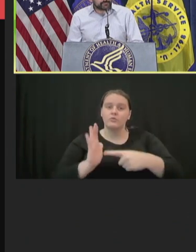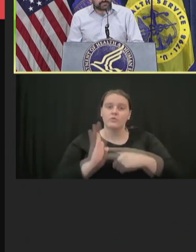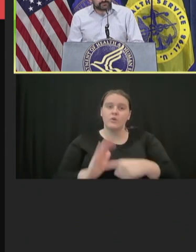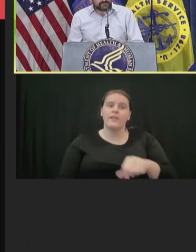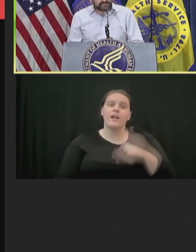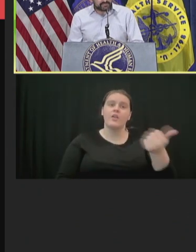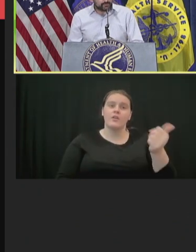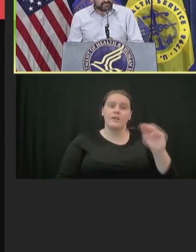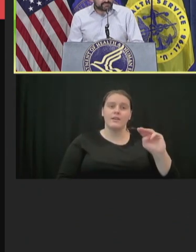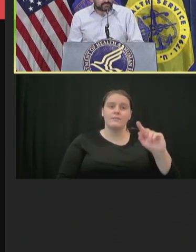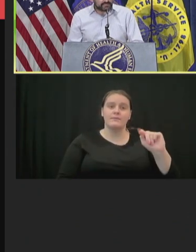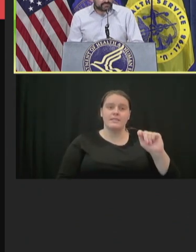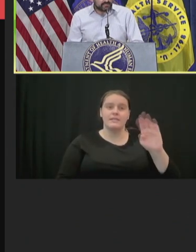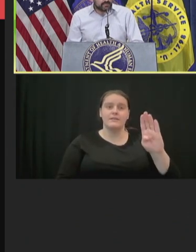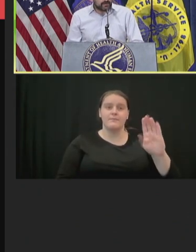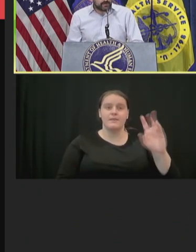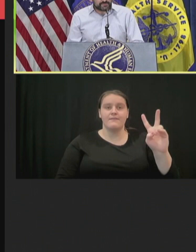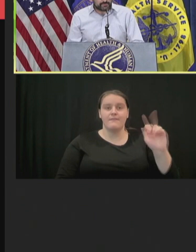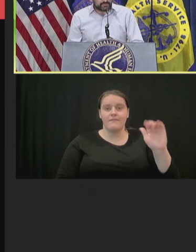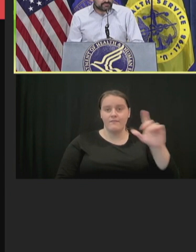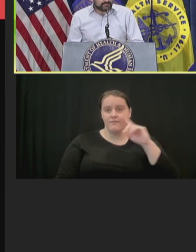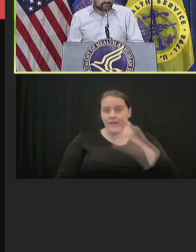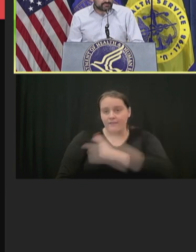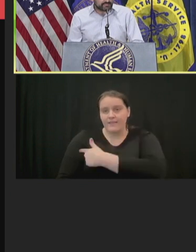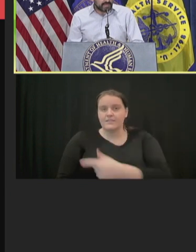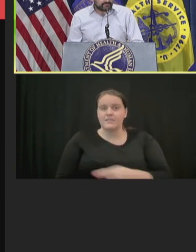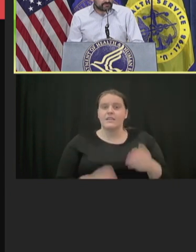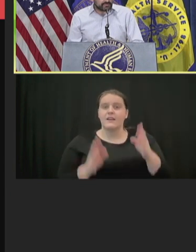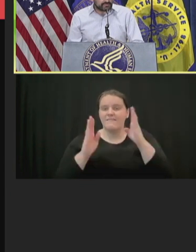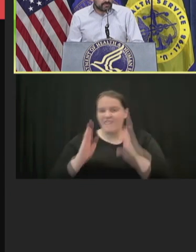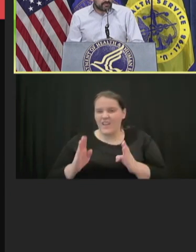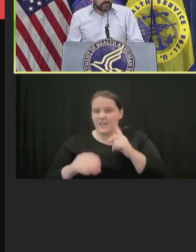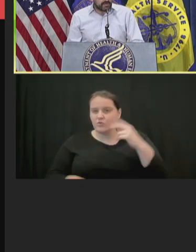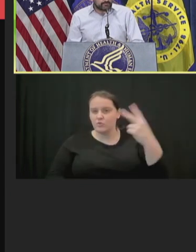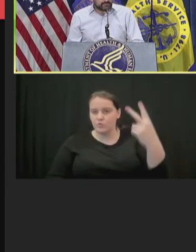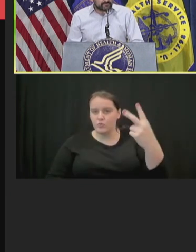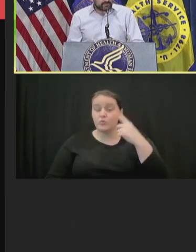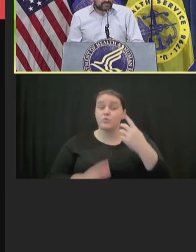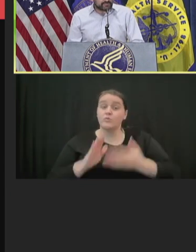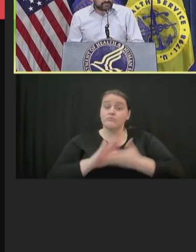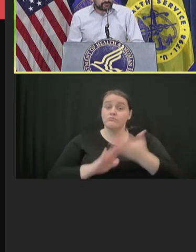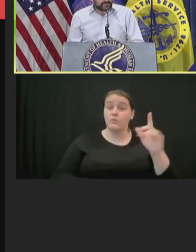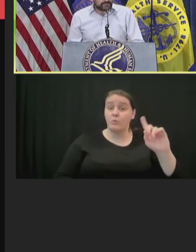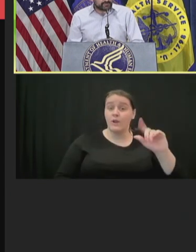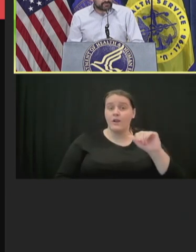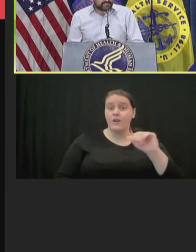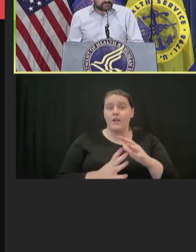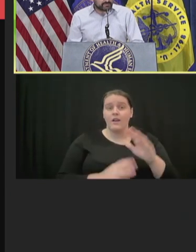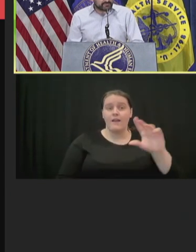a phase 2B study, also to be conducted in Africa. About 4,300 participants will be